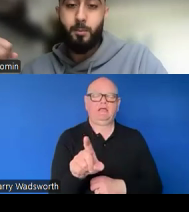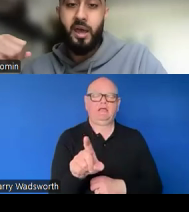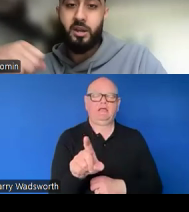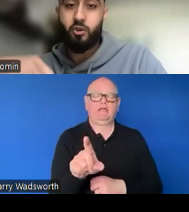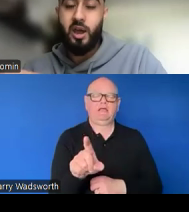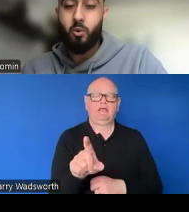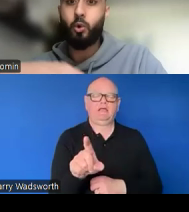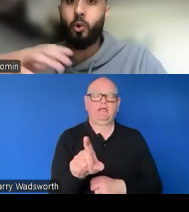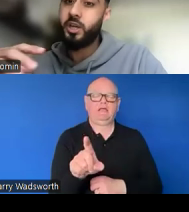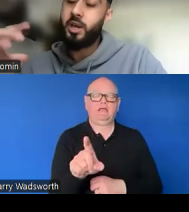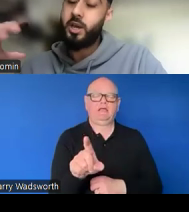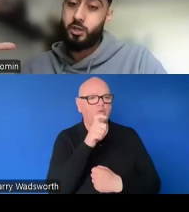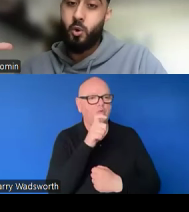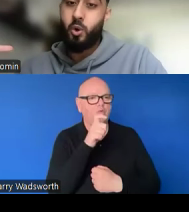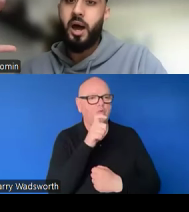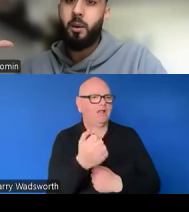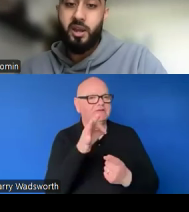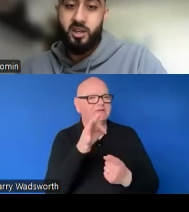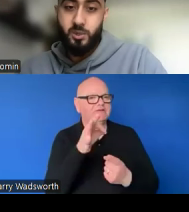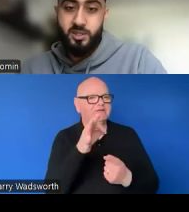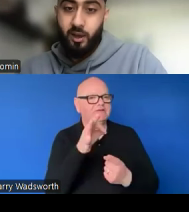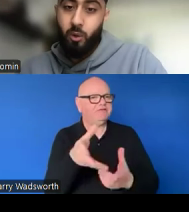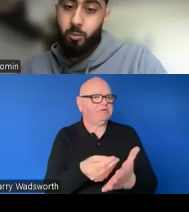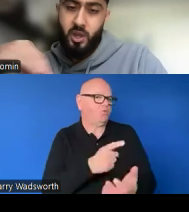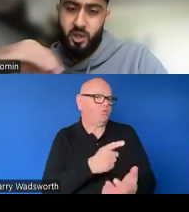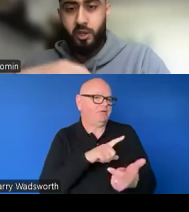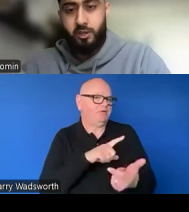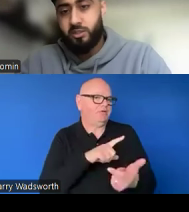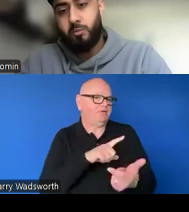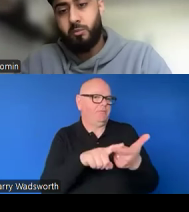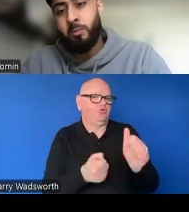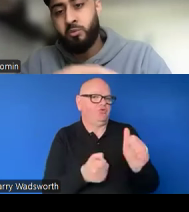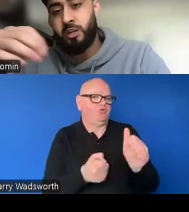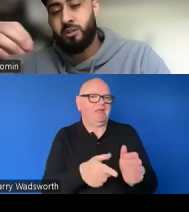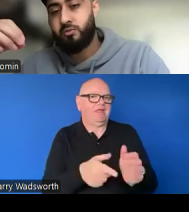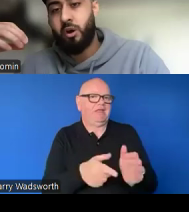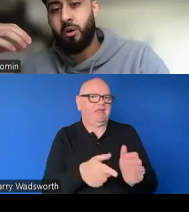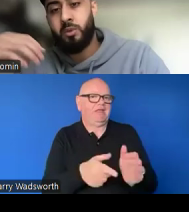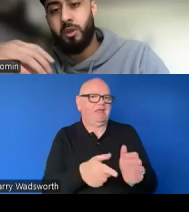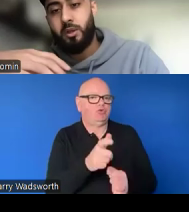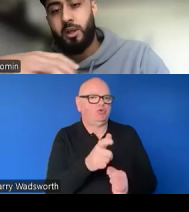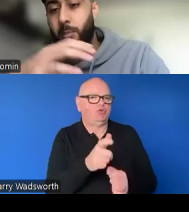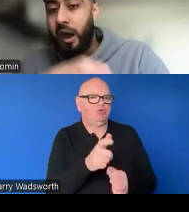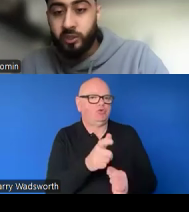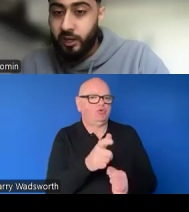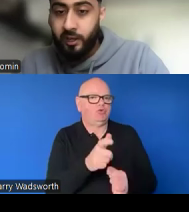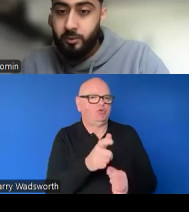depending on how good your campaign has been set up. It can sometimes range from a pound a click,